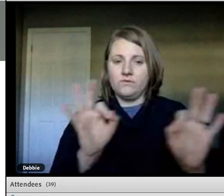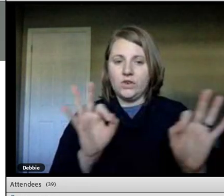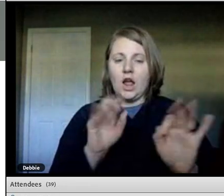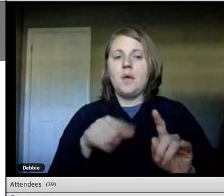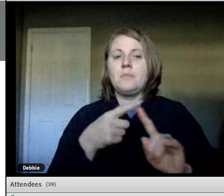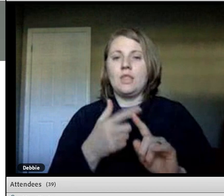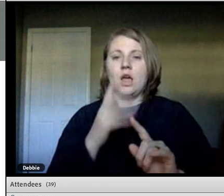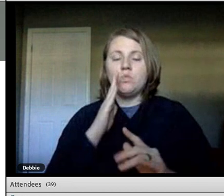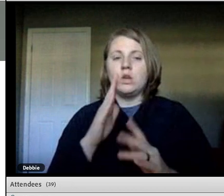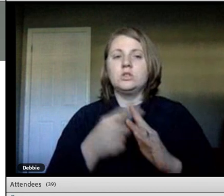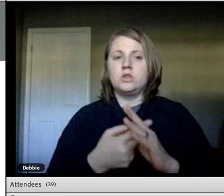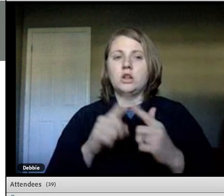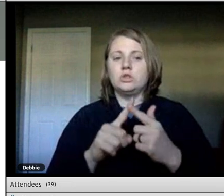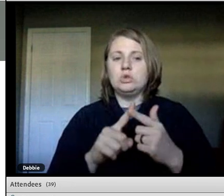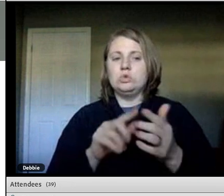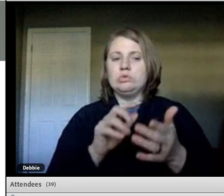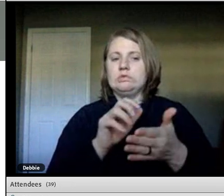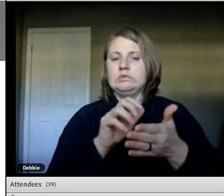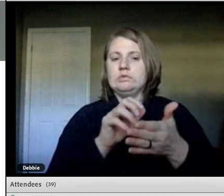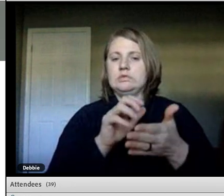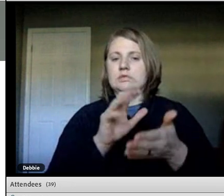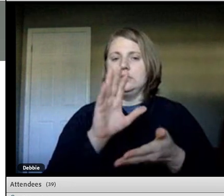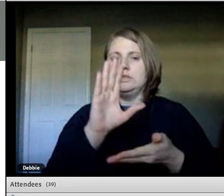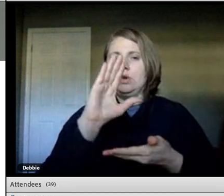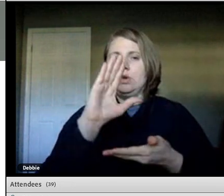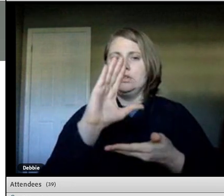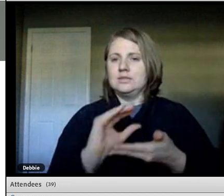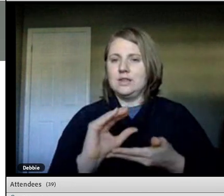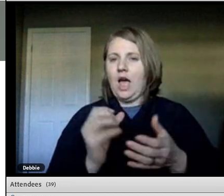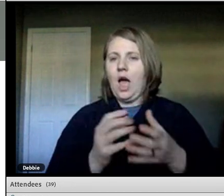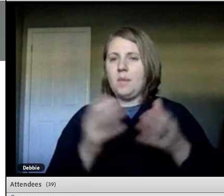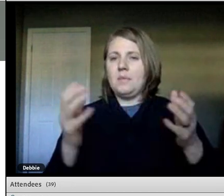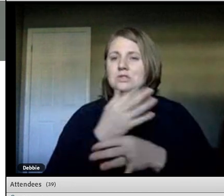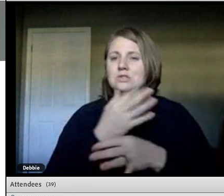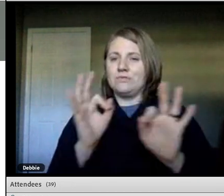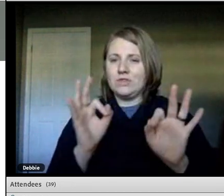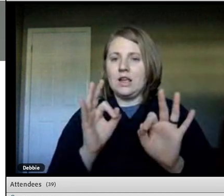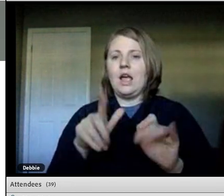which can be really annoying, but it gives you a glimpse and helps you figure out if you want to use it,